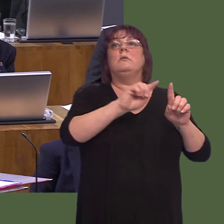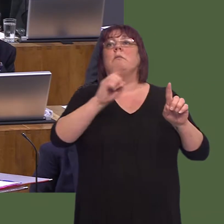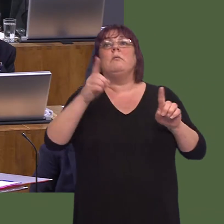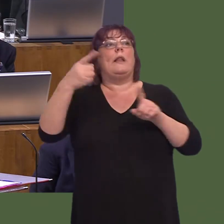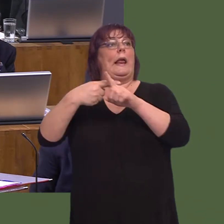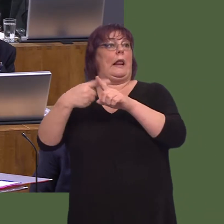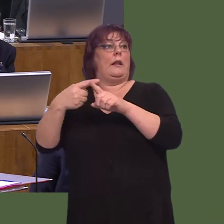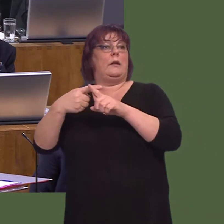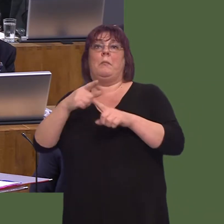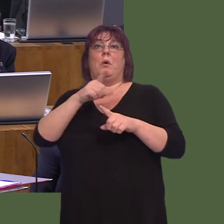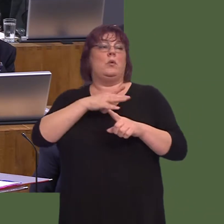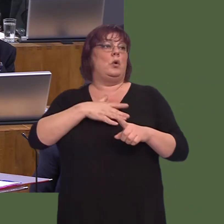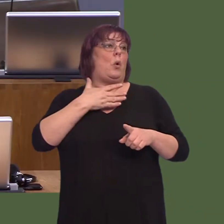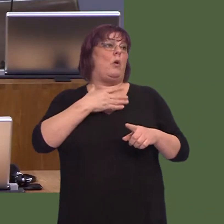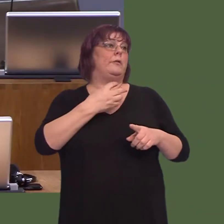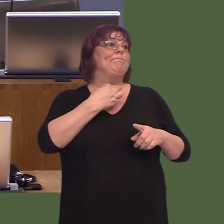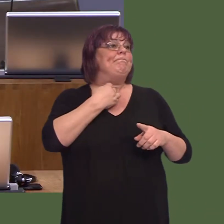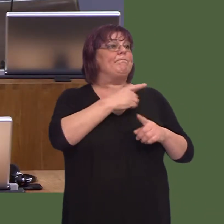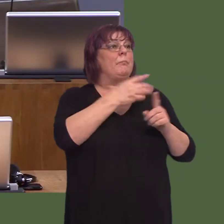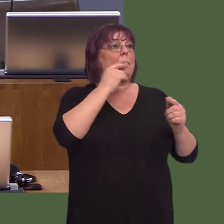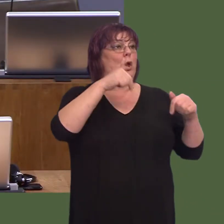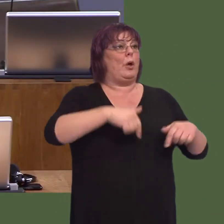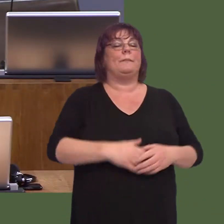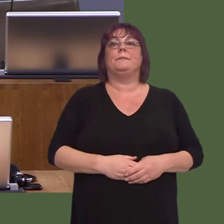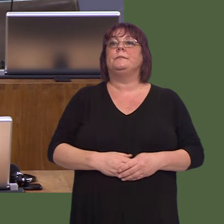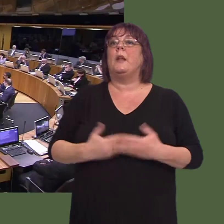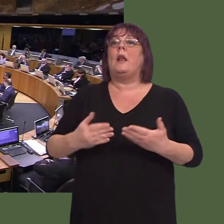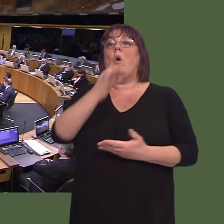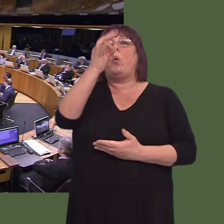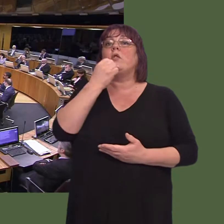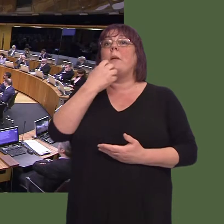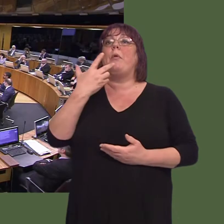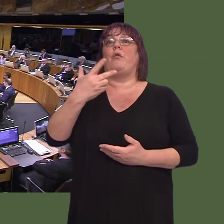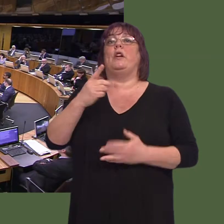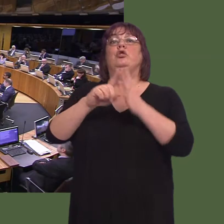down just like the Government has done in England. Joyce Watson AM: 3.